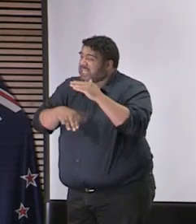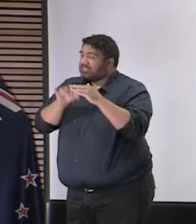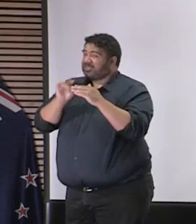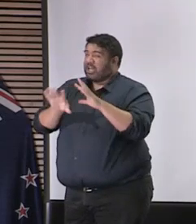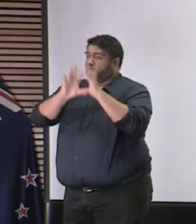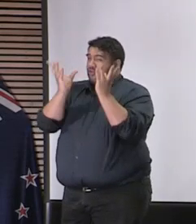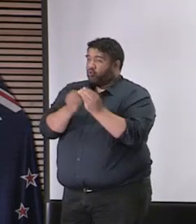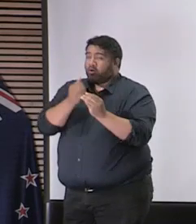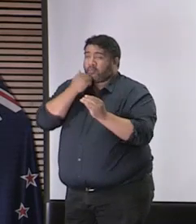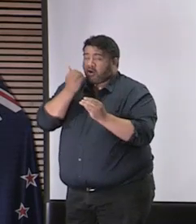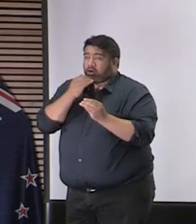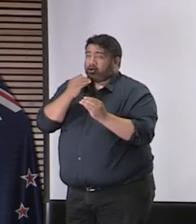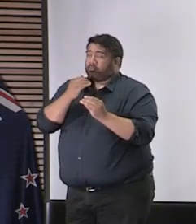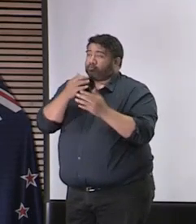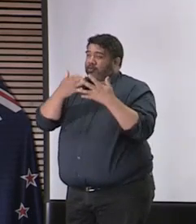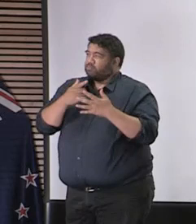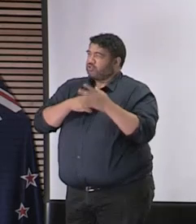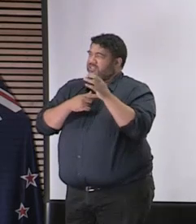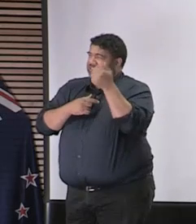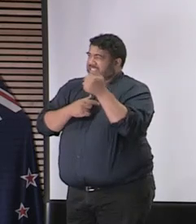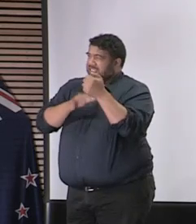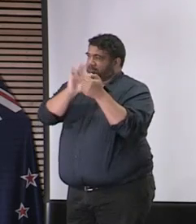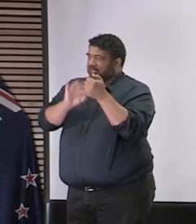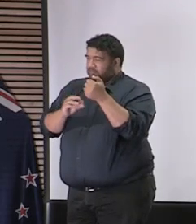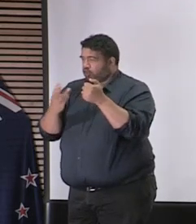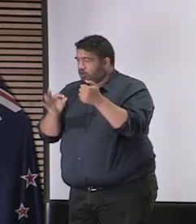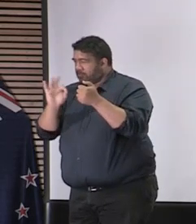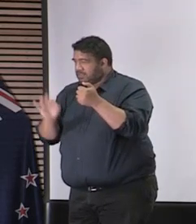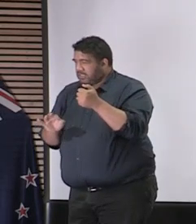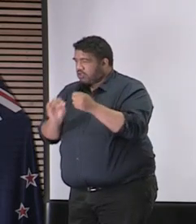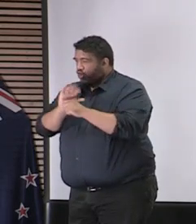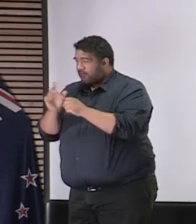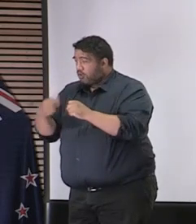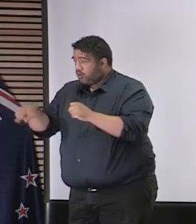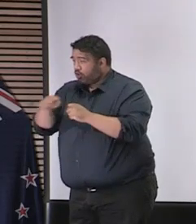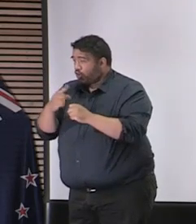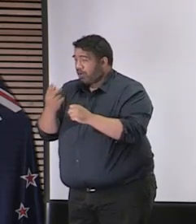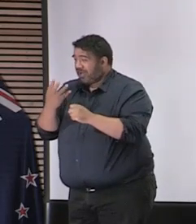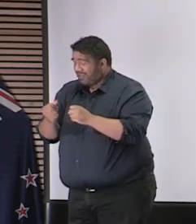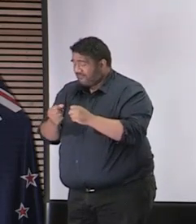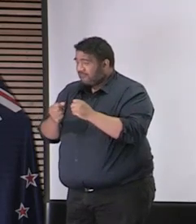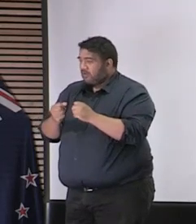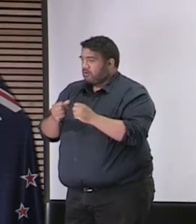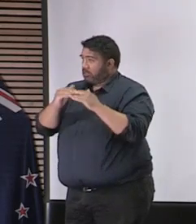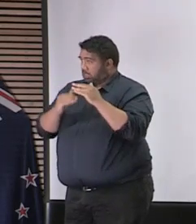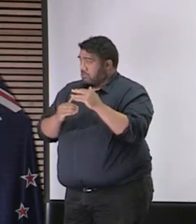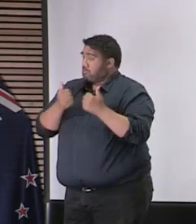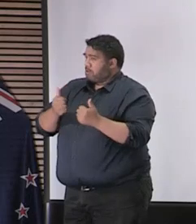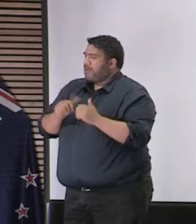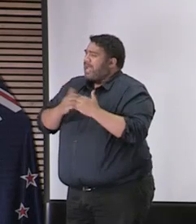testing by ethnicity, Maori are 13.6%, that is below the total Maori population which is over 16%. PRIME MINISTER JACINDA